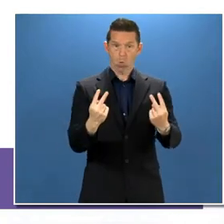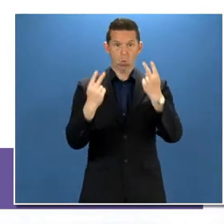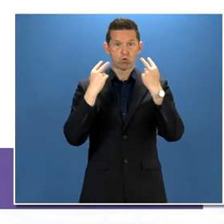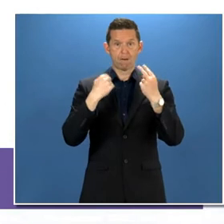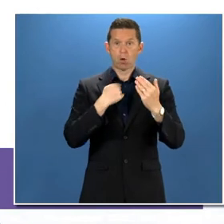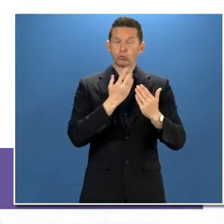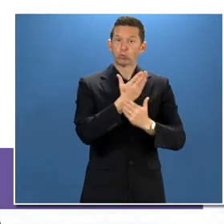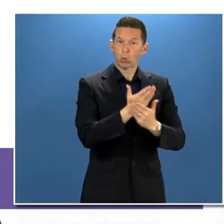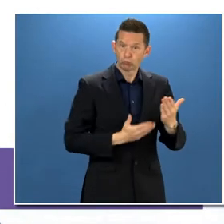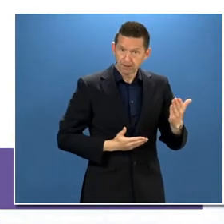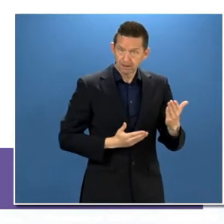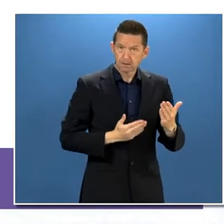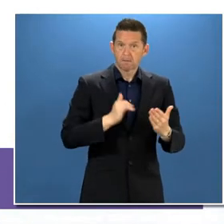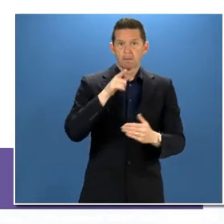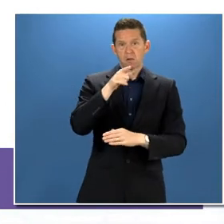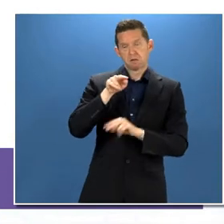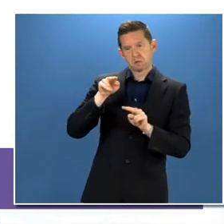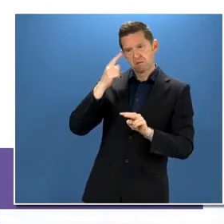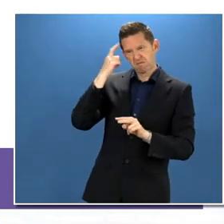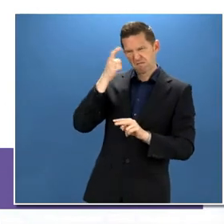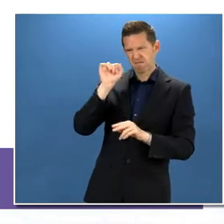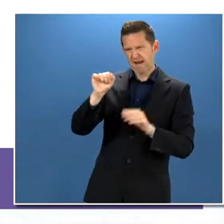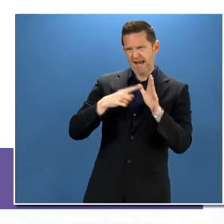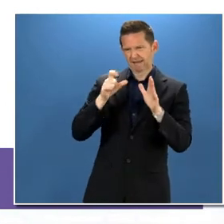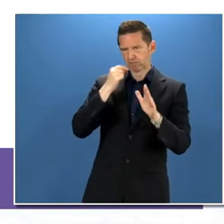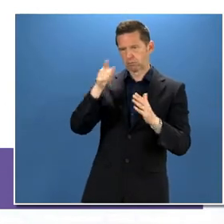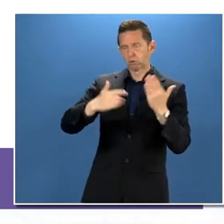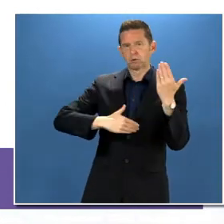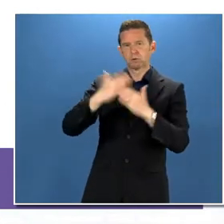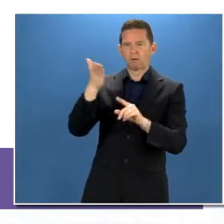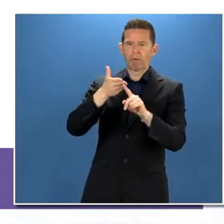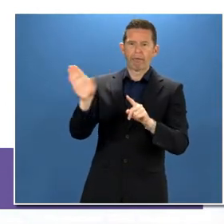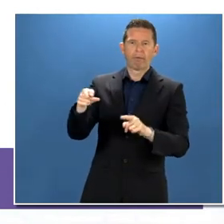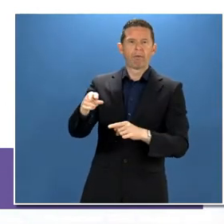circumstances of my accident as irrelevant or not needed to be